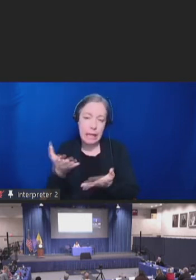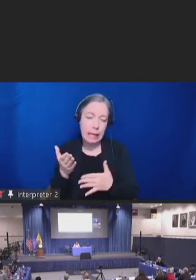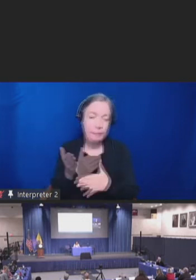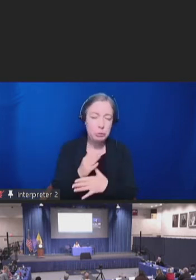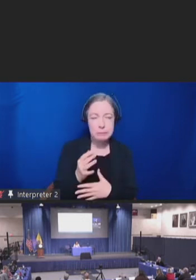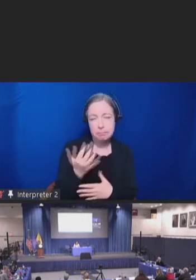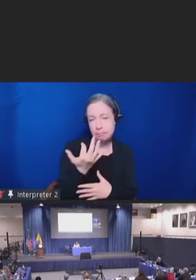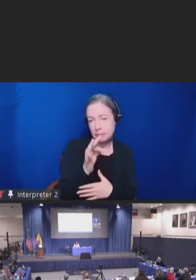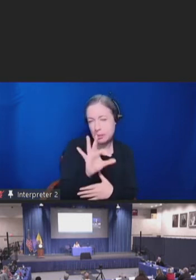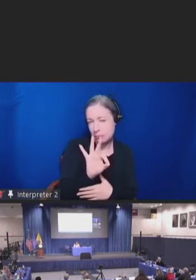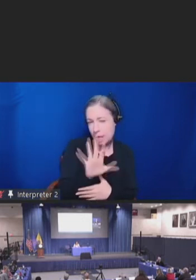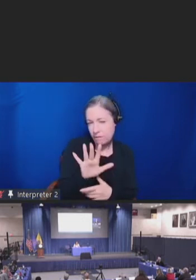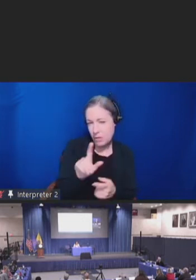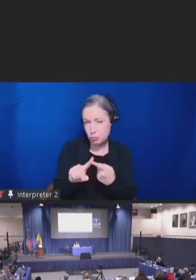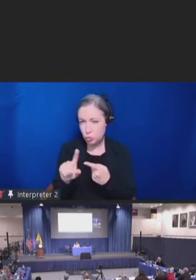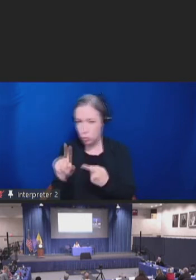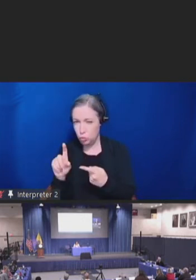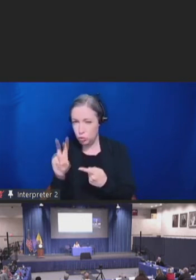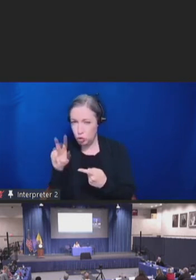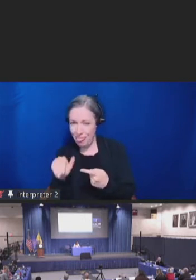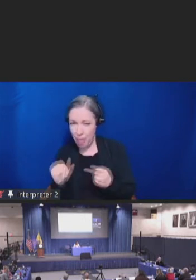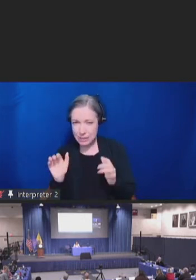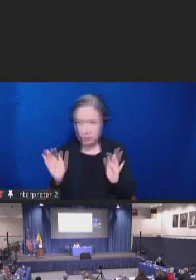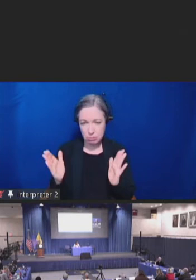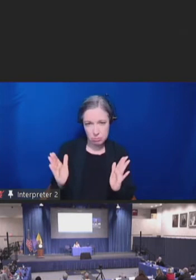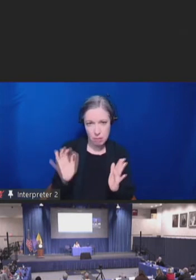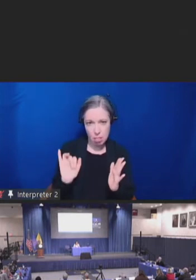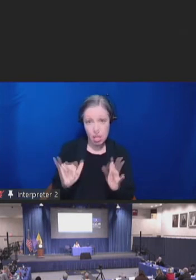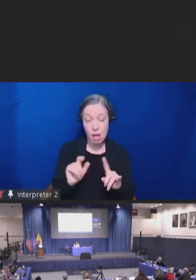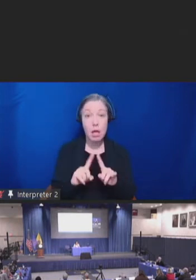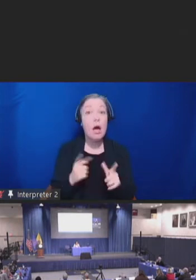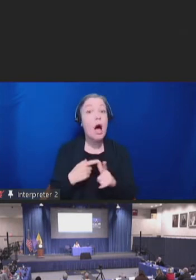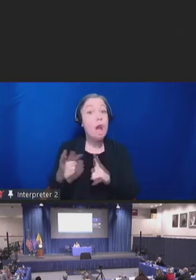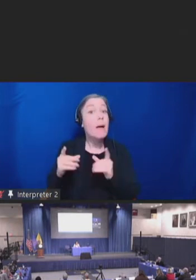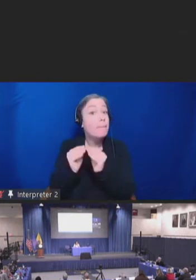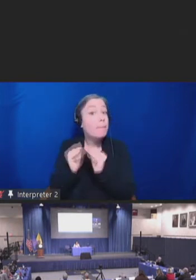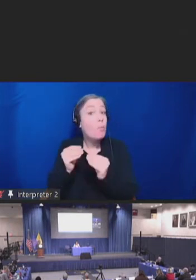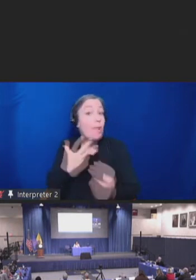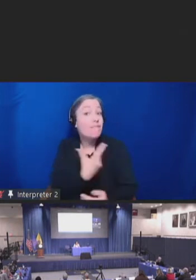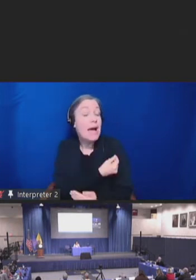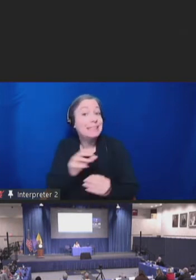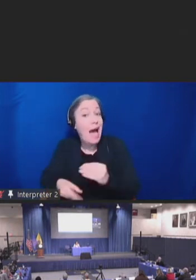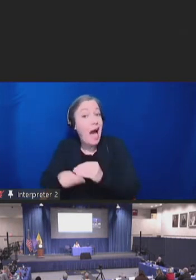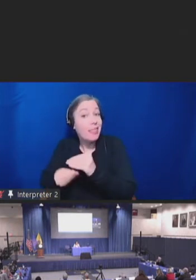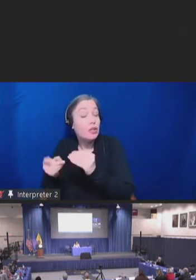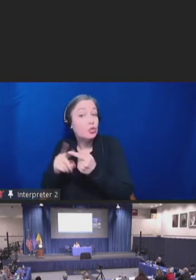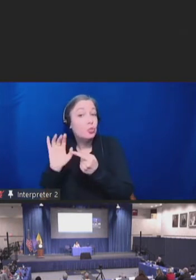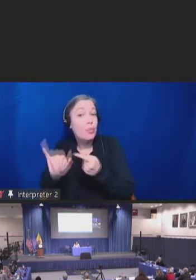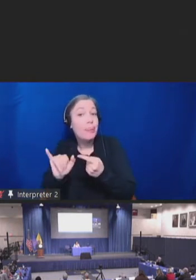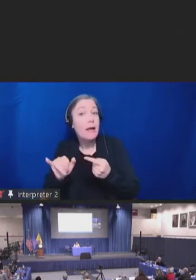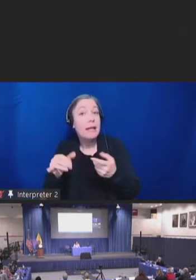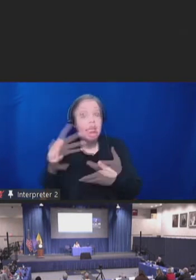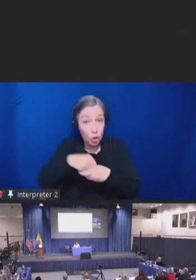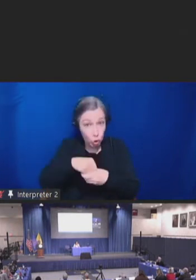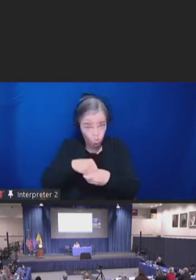And then a number of vaccines were added to the schedule during that timeframe, including vaccines that contain aluminum.